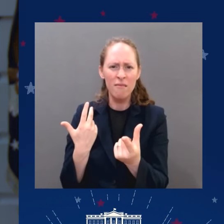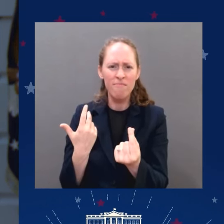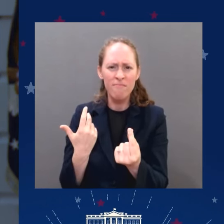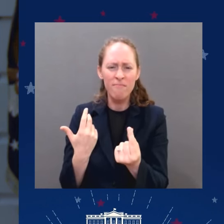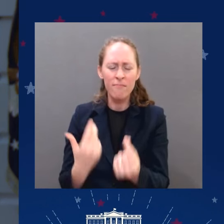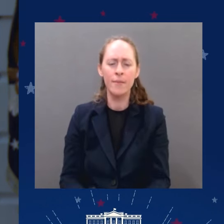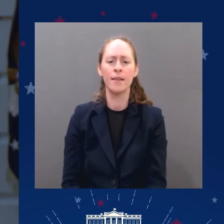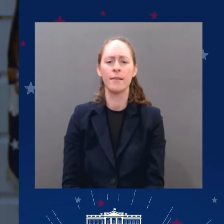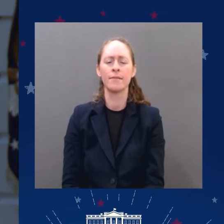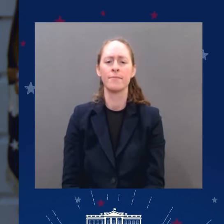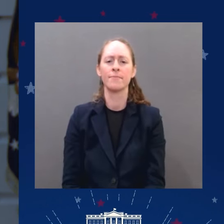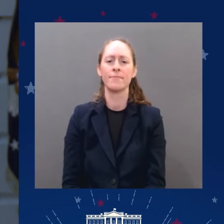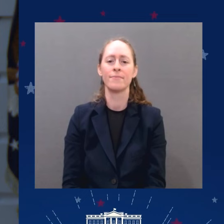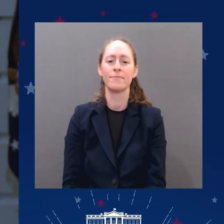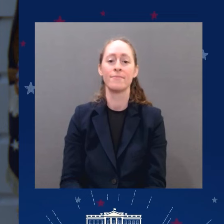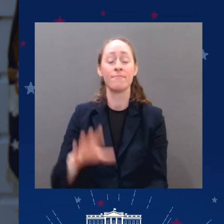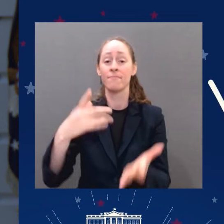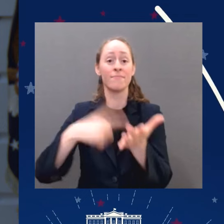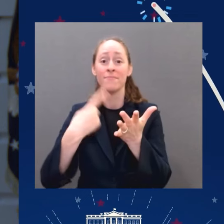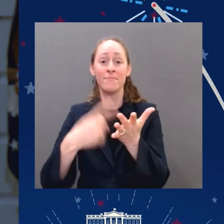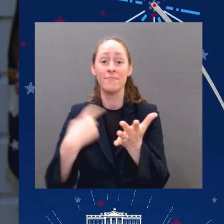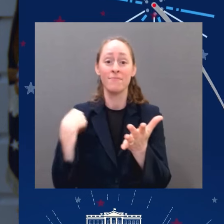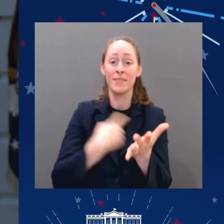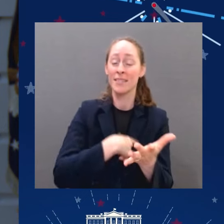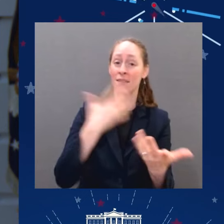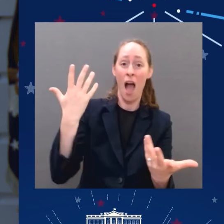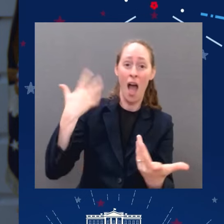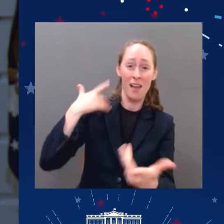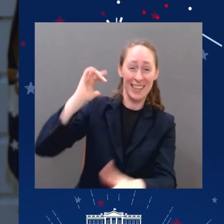and pulled us back on occasion. But I know this: